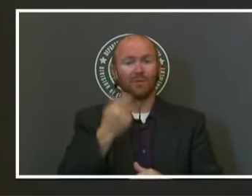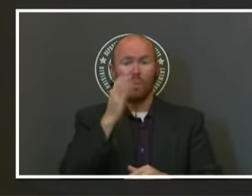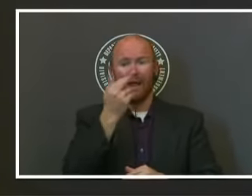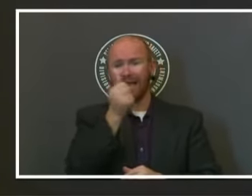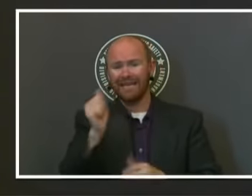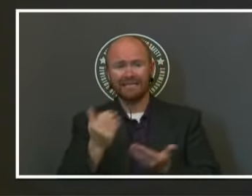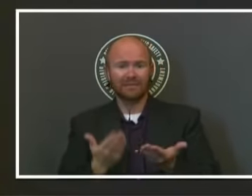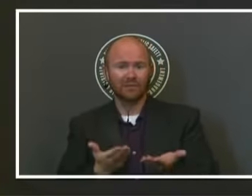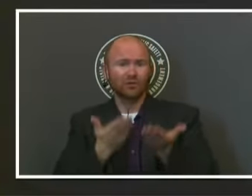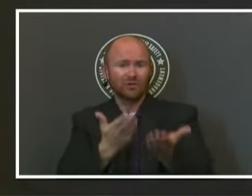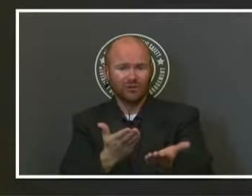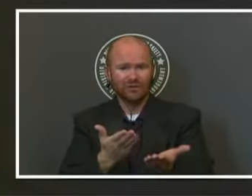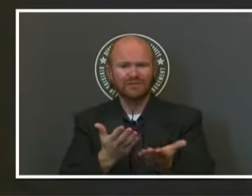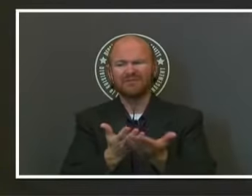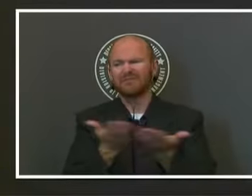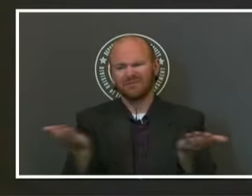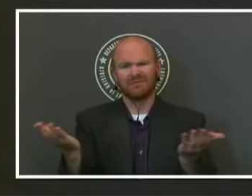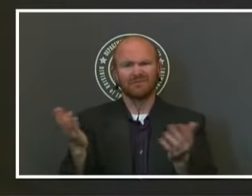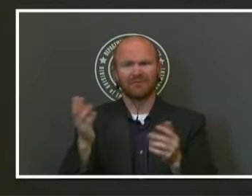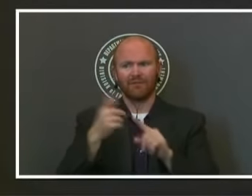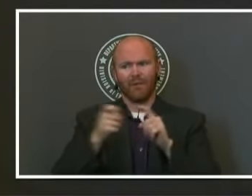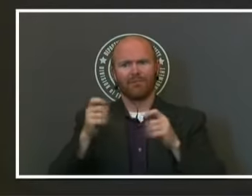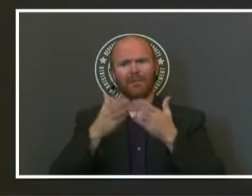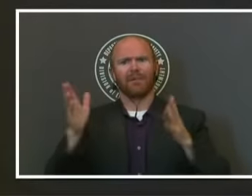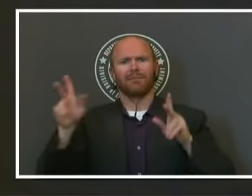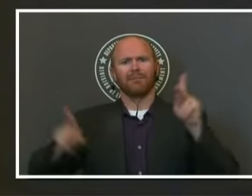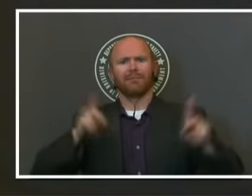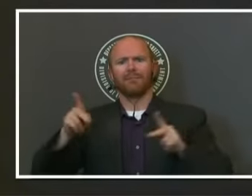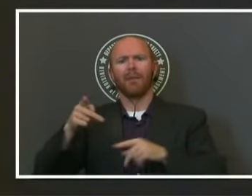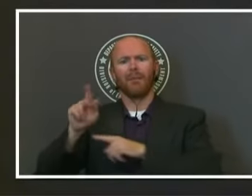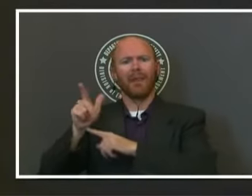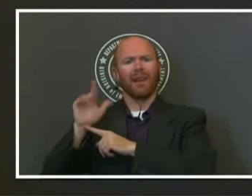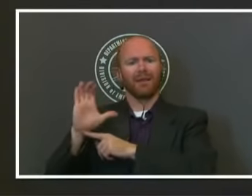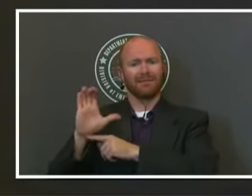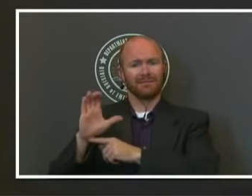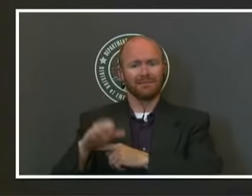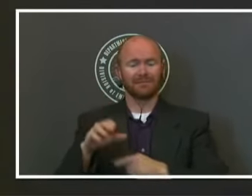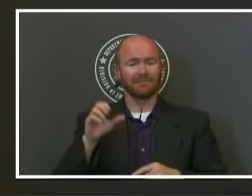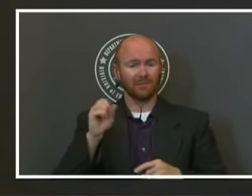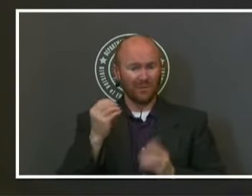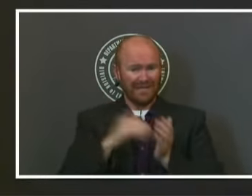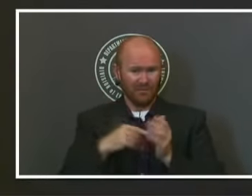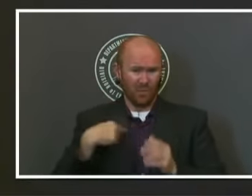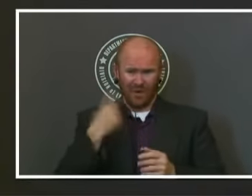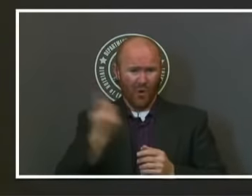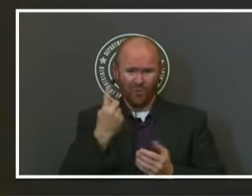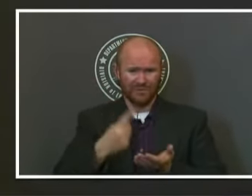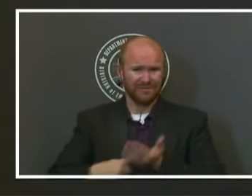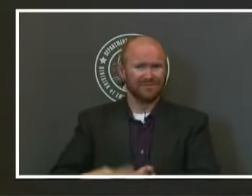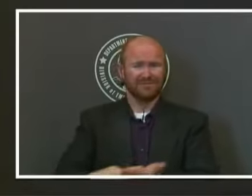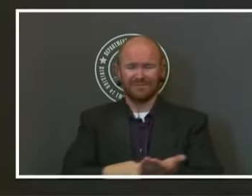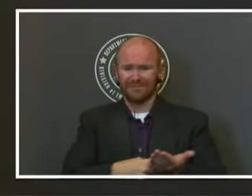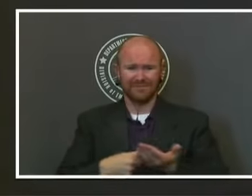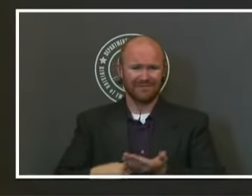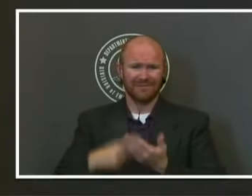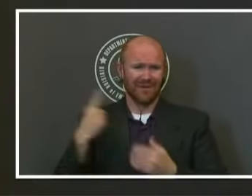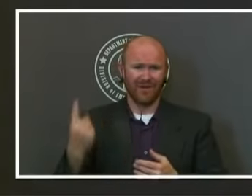outside of our little circle deceive or something we need to